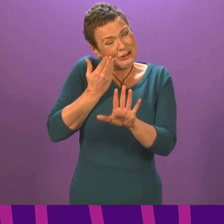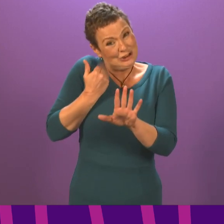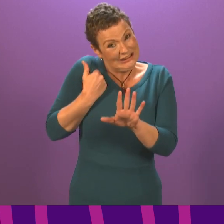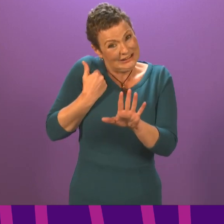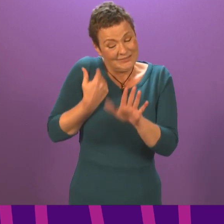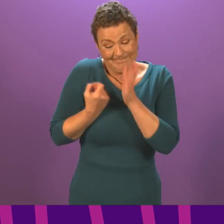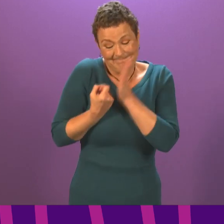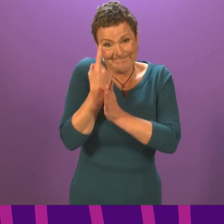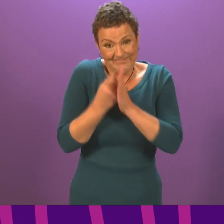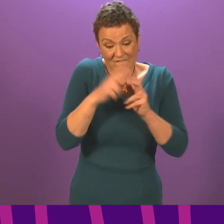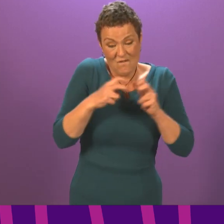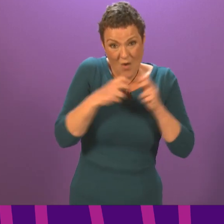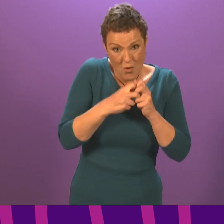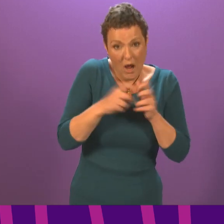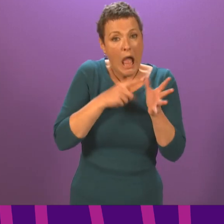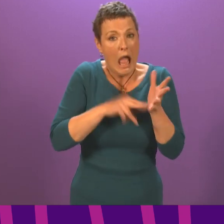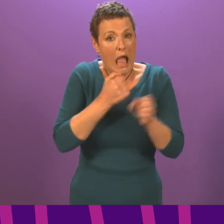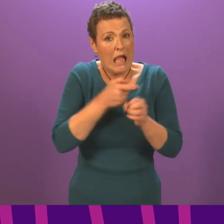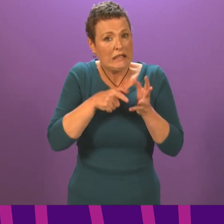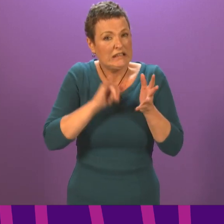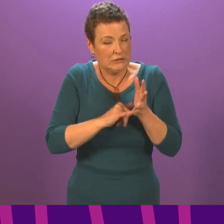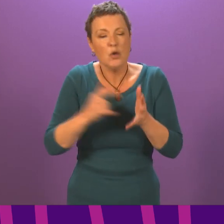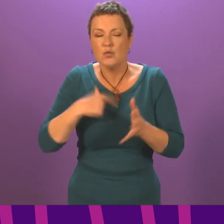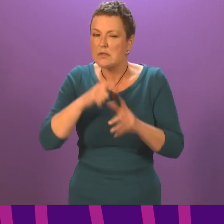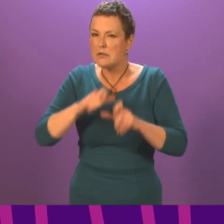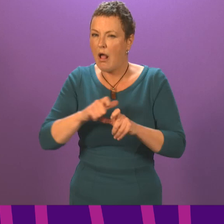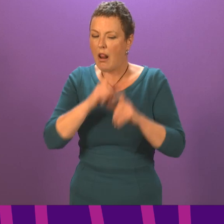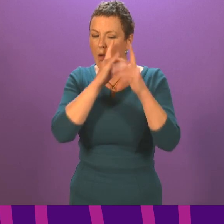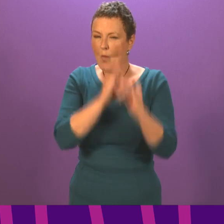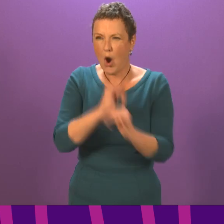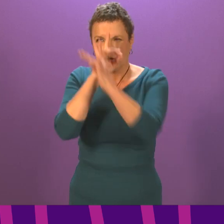in Angus and Falkirk. We will be monitoring both those areas very carefully over the next